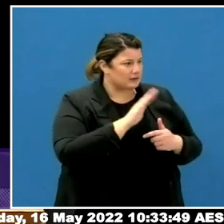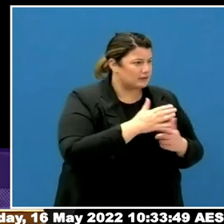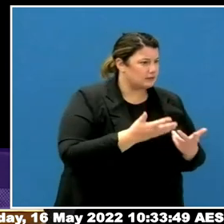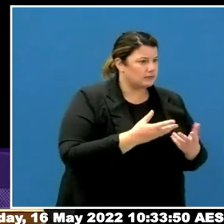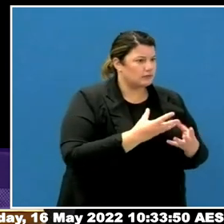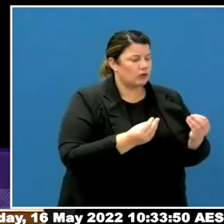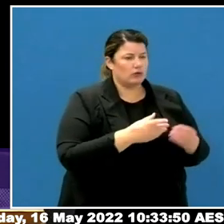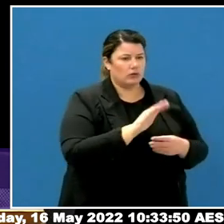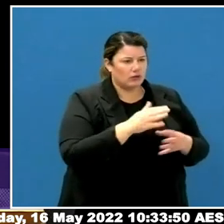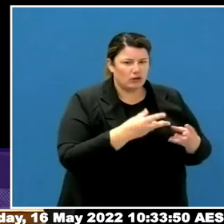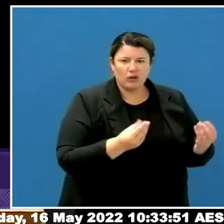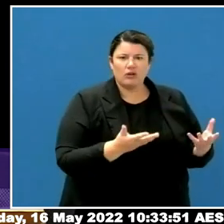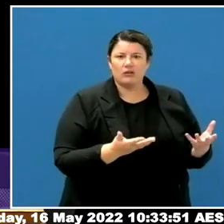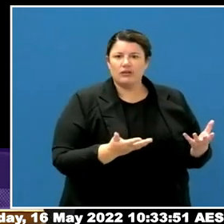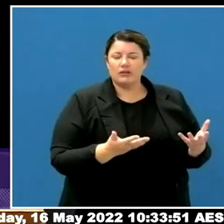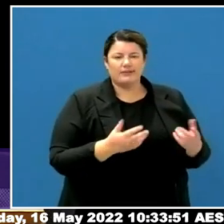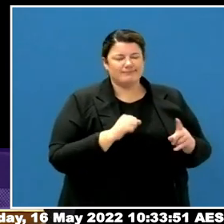major impact on these communication difficulties.